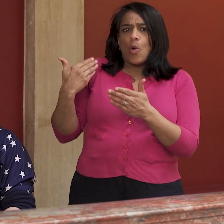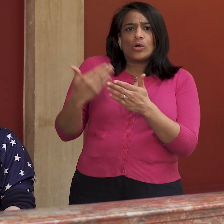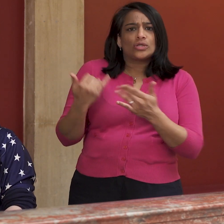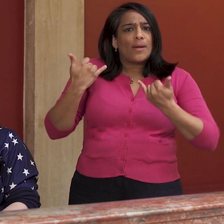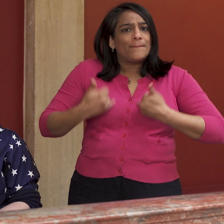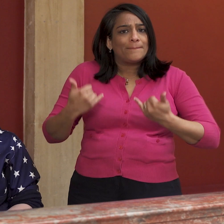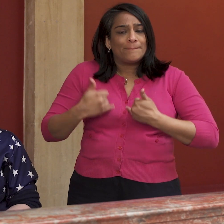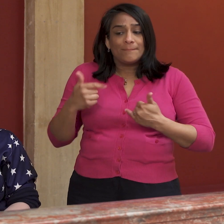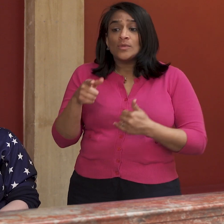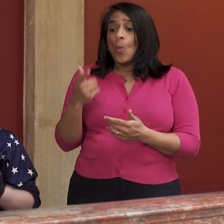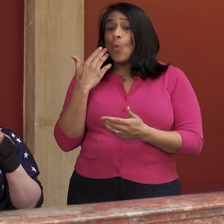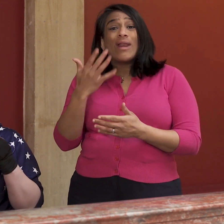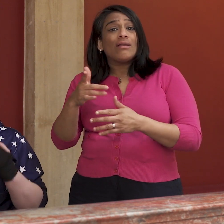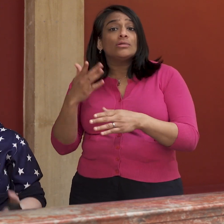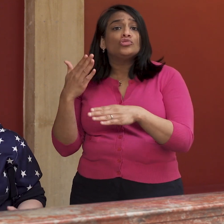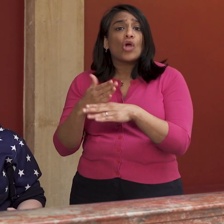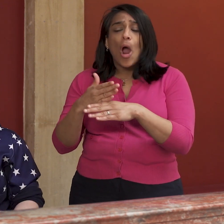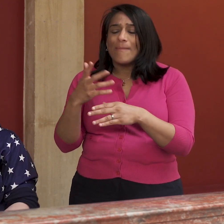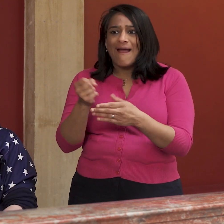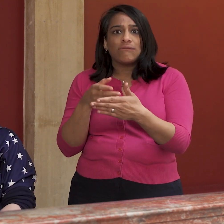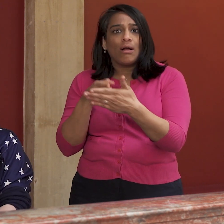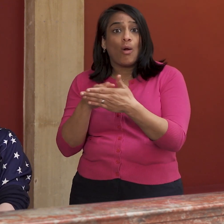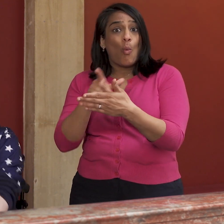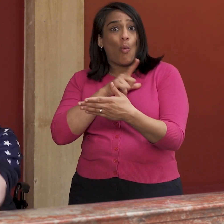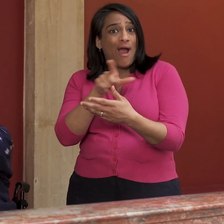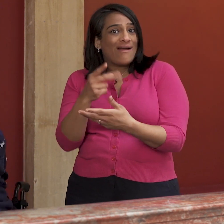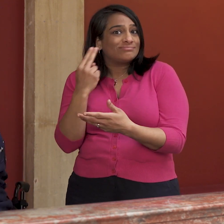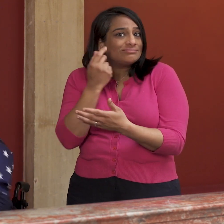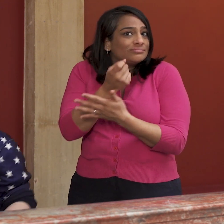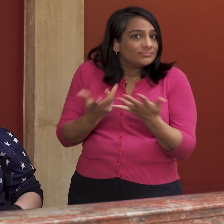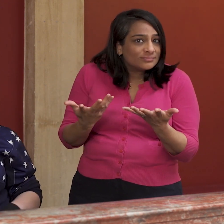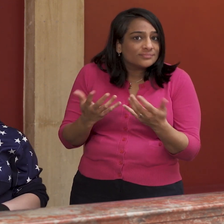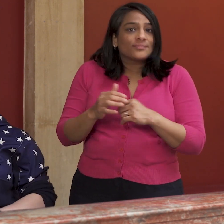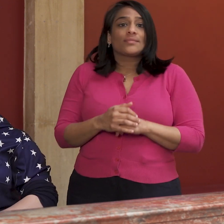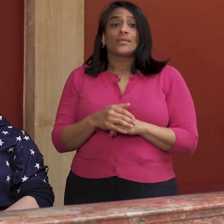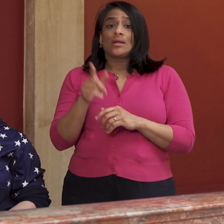which means they face barriers doing their job. biscuit, cats, hedgehog